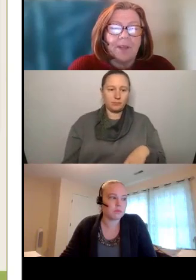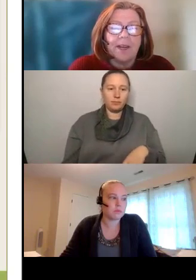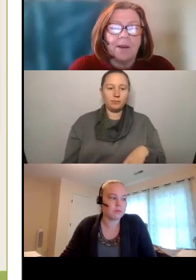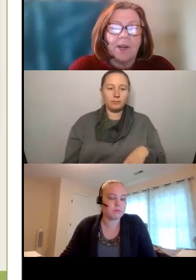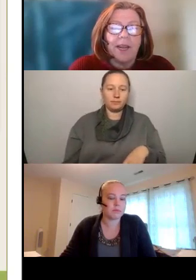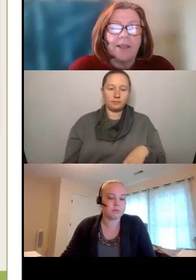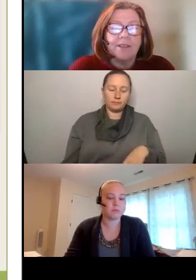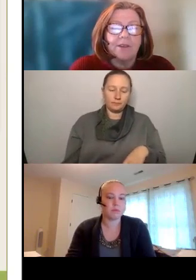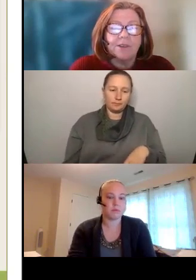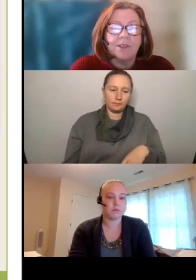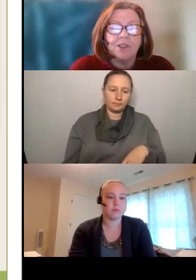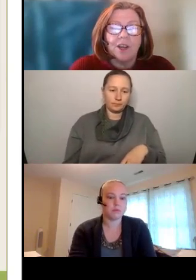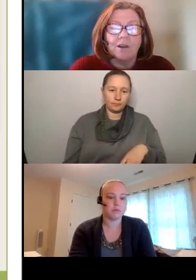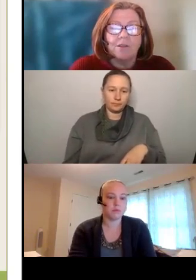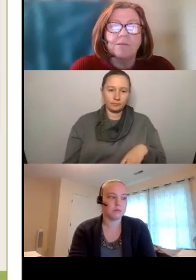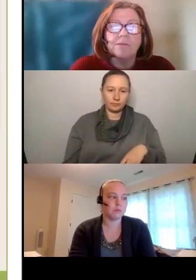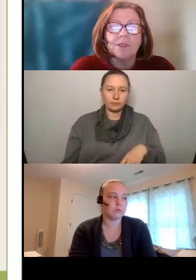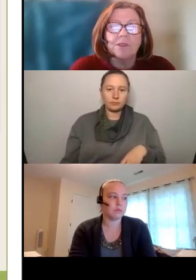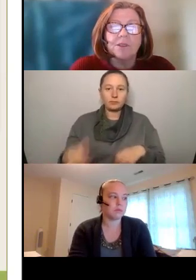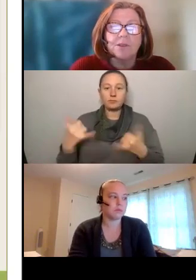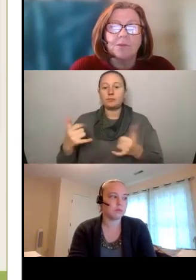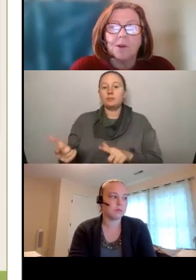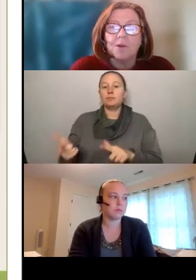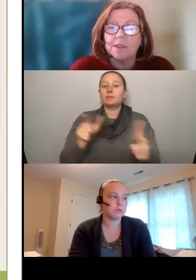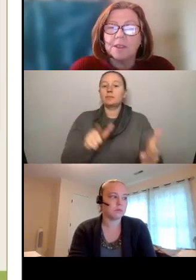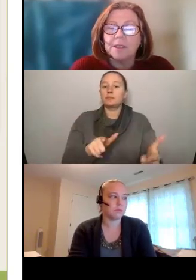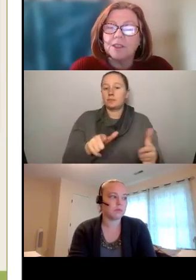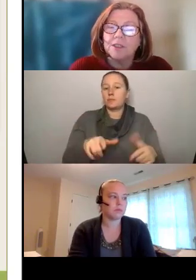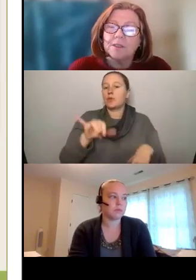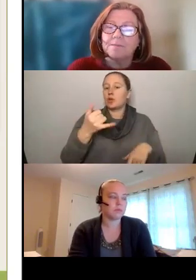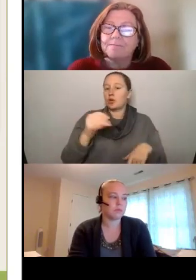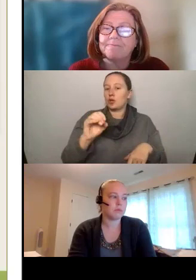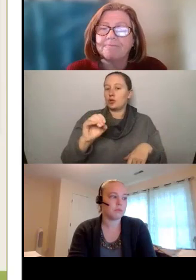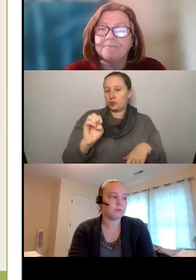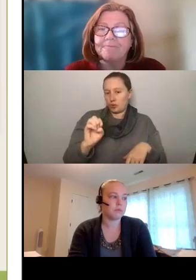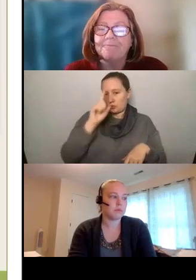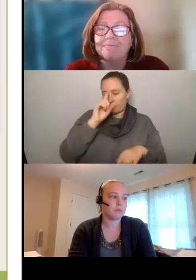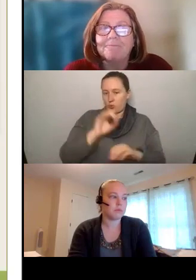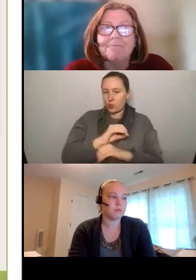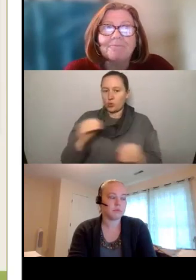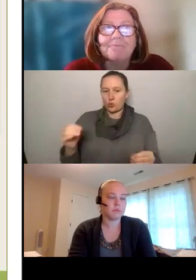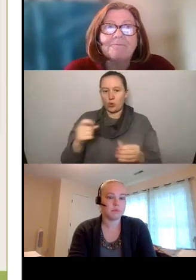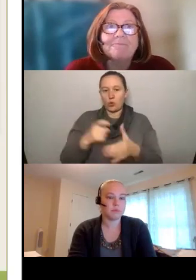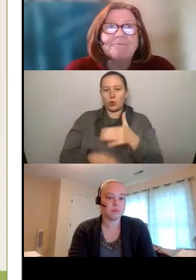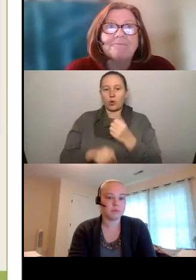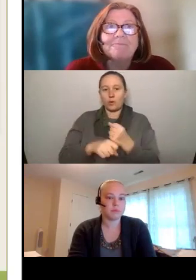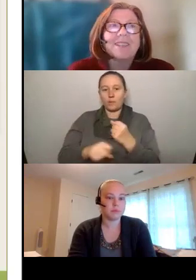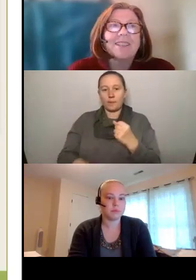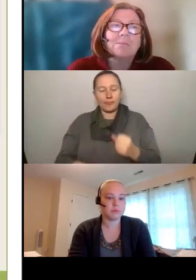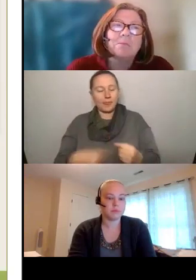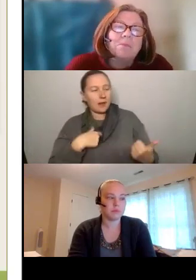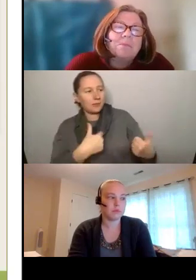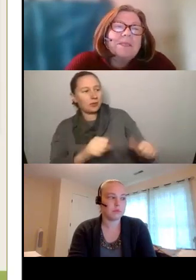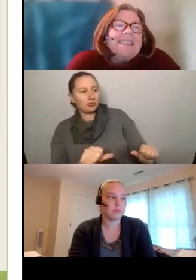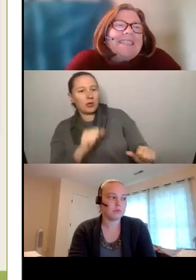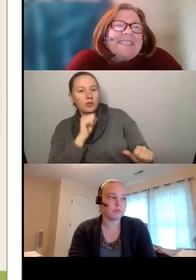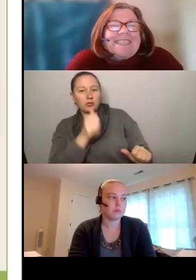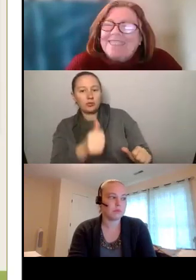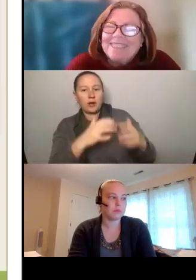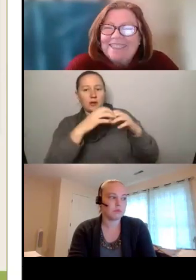And I'm going to hand this over to Joe to do no-cost extensions. Joe Schumaker: And I'll see if I cannot crash the system this time. Scarlett Gibb: Please.